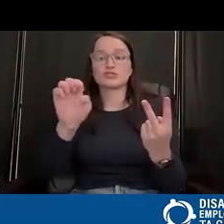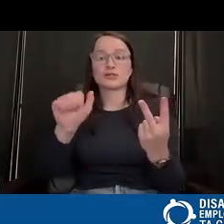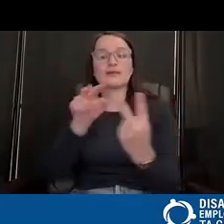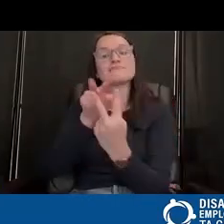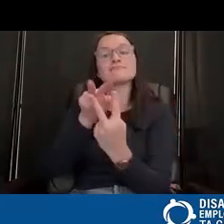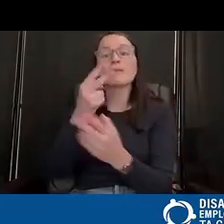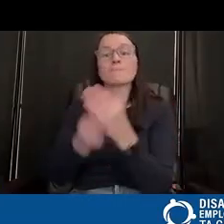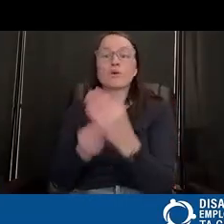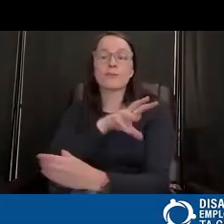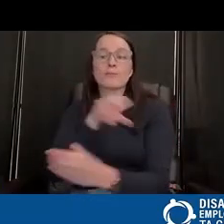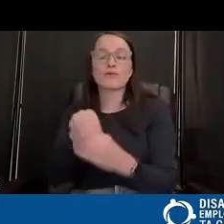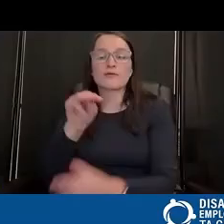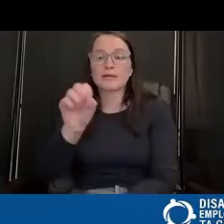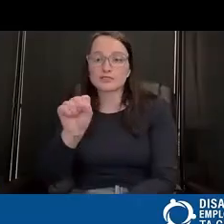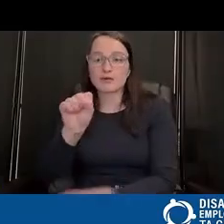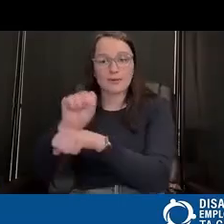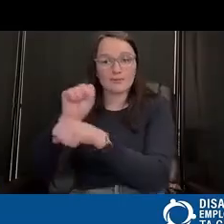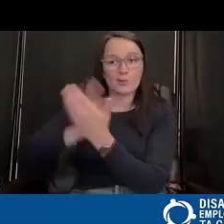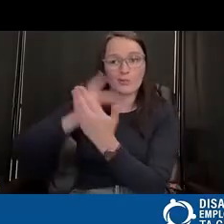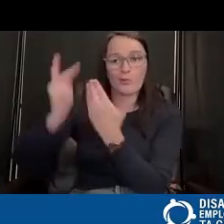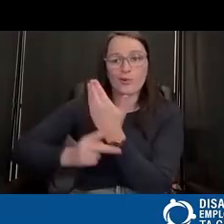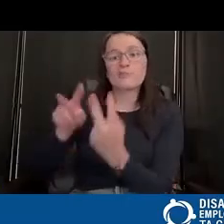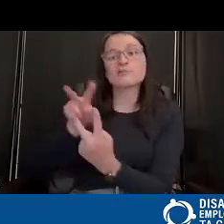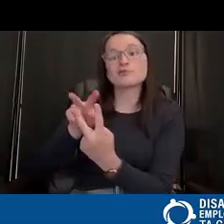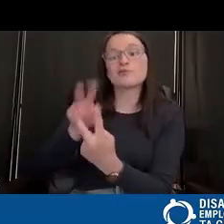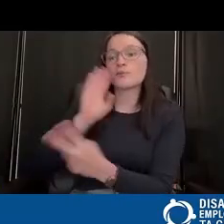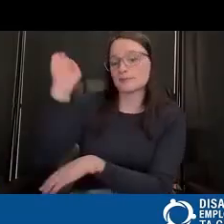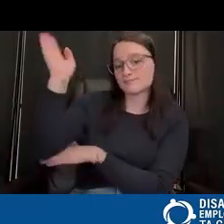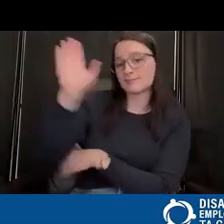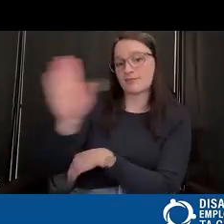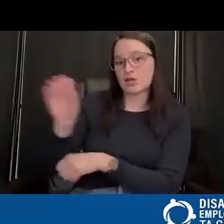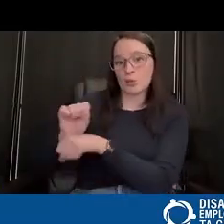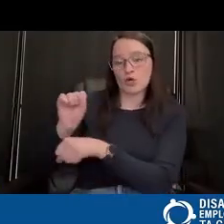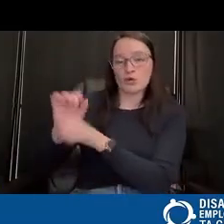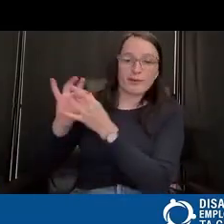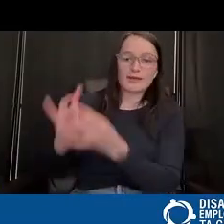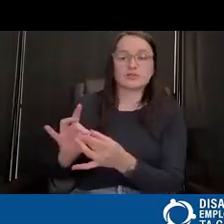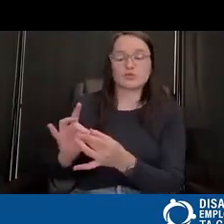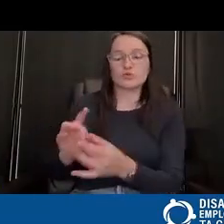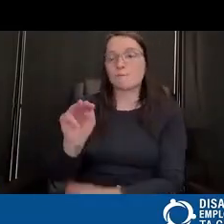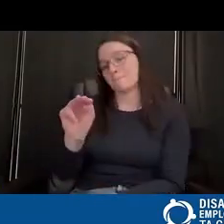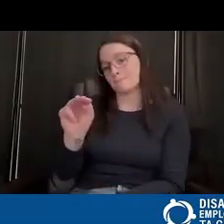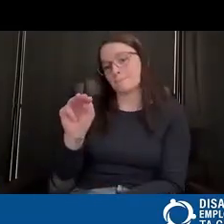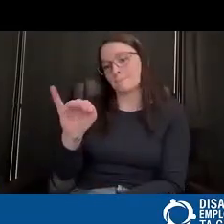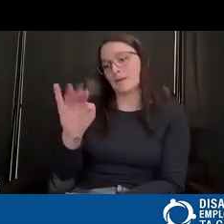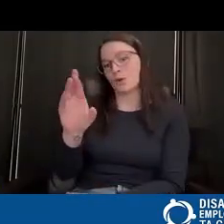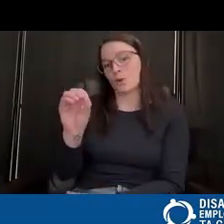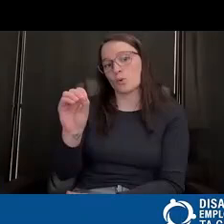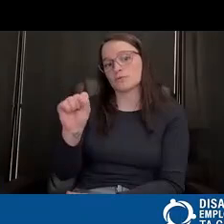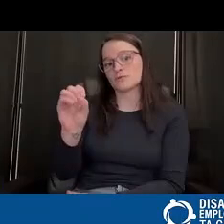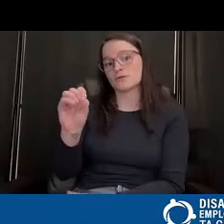bit about uh their work together uh in Microsoft's uh Washington State uh Redmond, Washington campus.